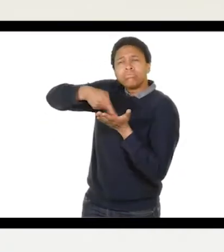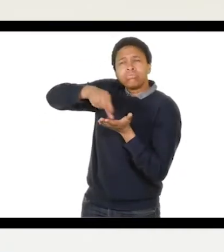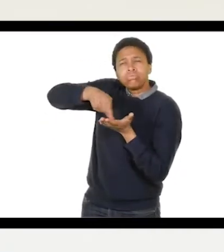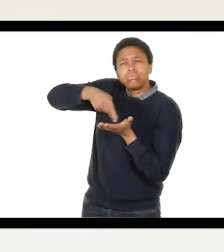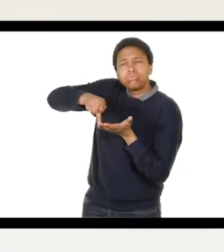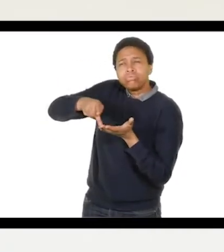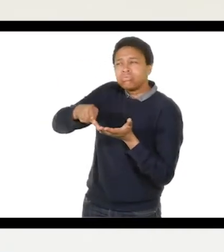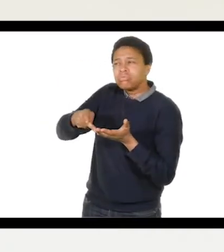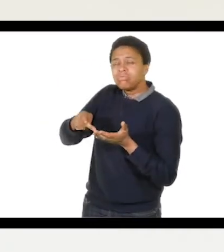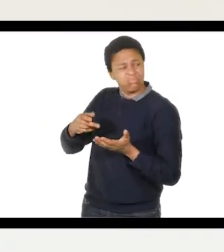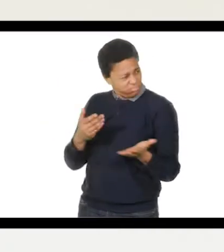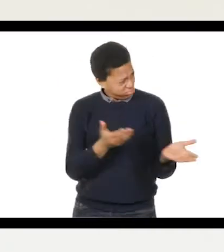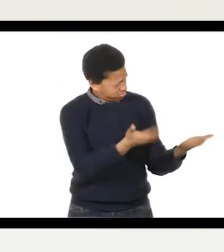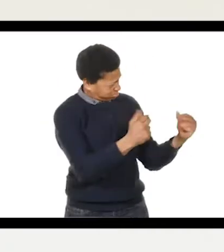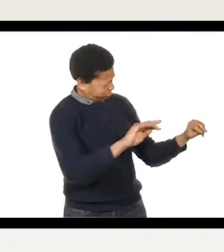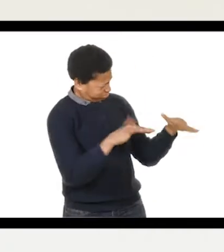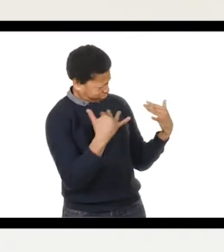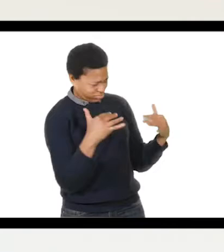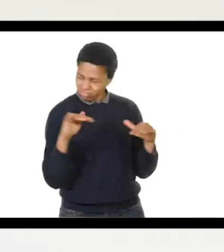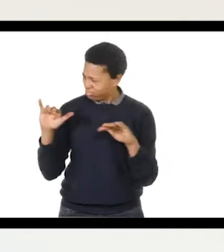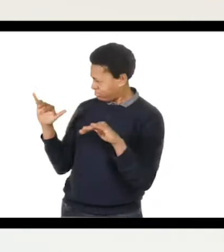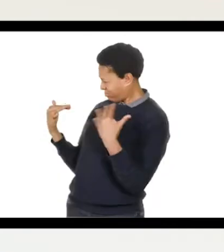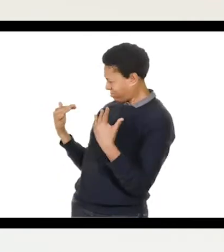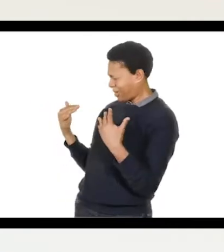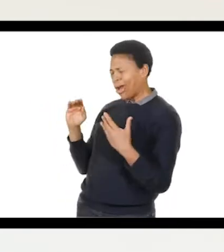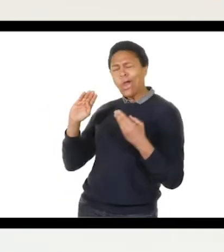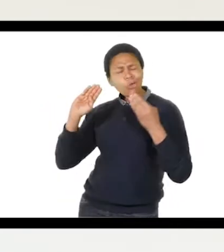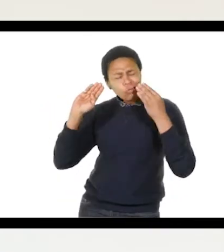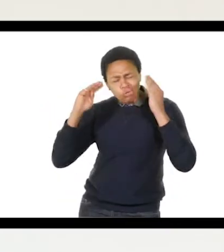walking down the street, having everyone stare at you.